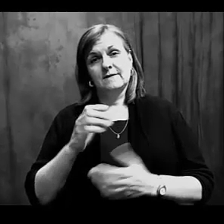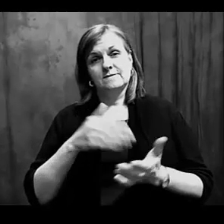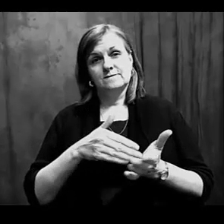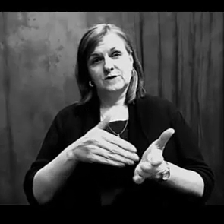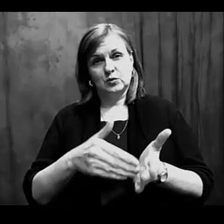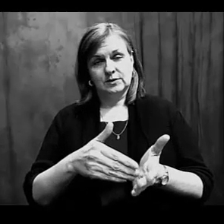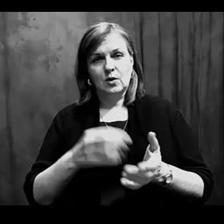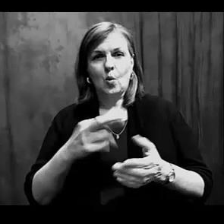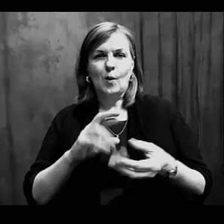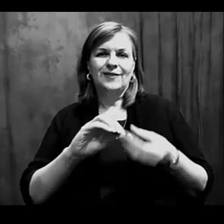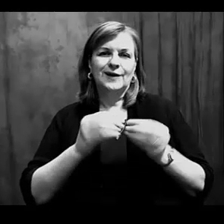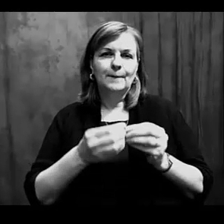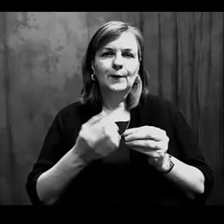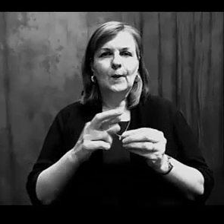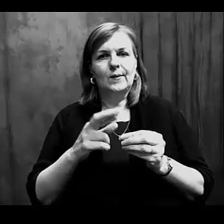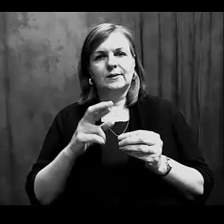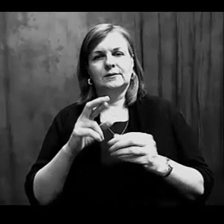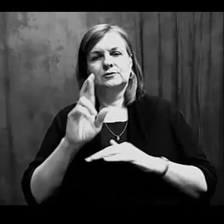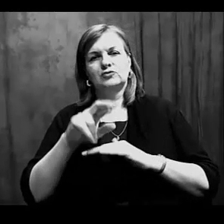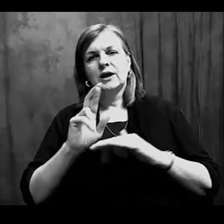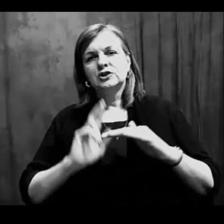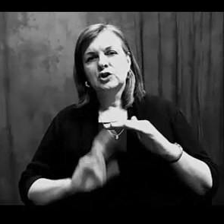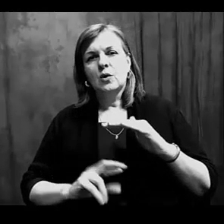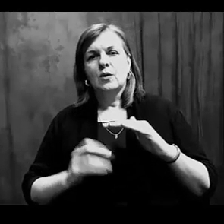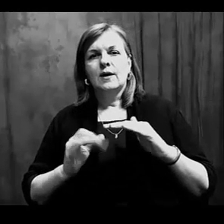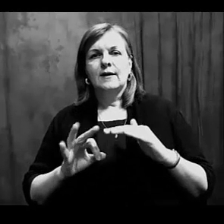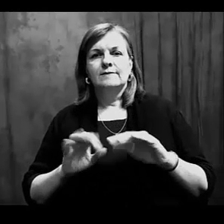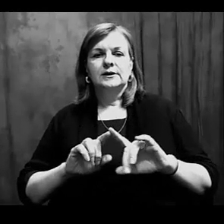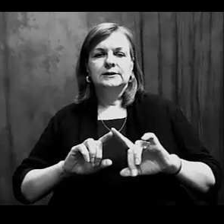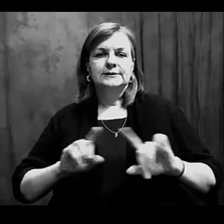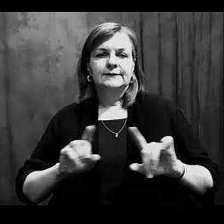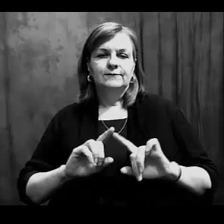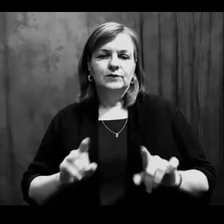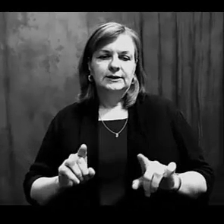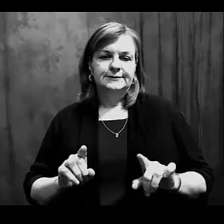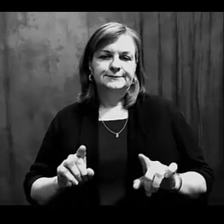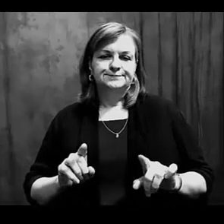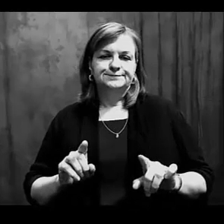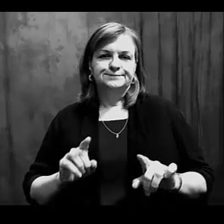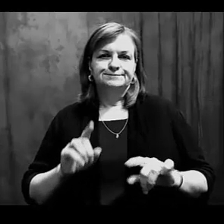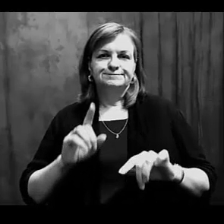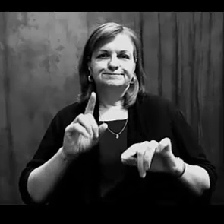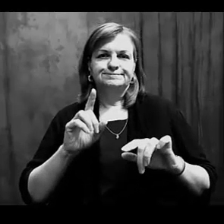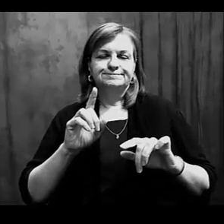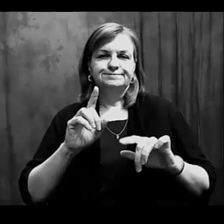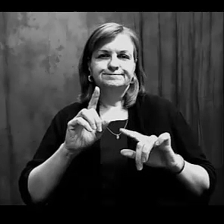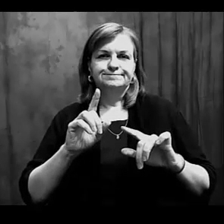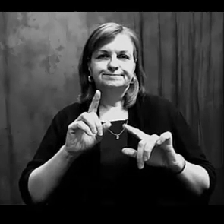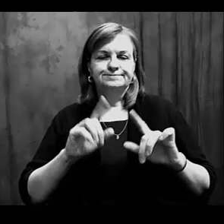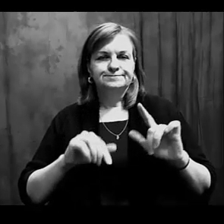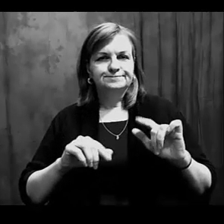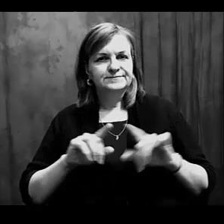so this is the number or ratio of different